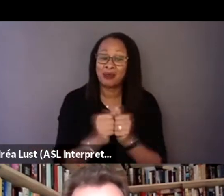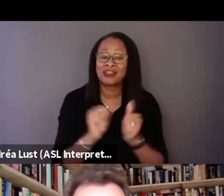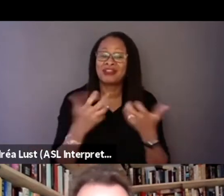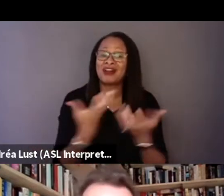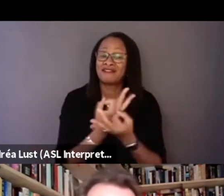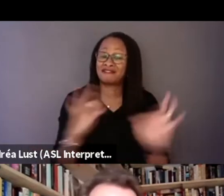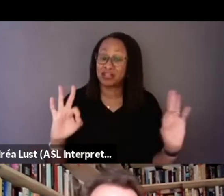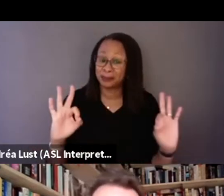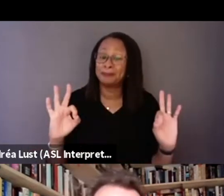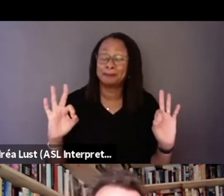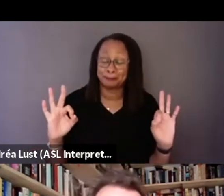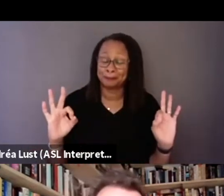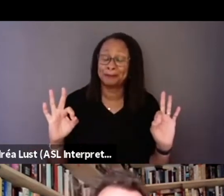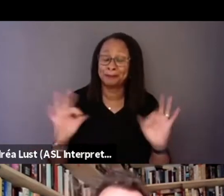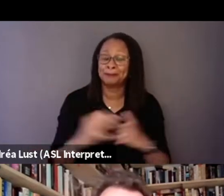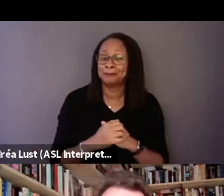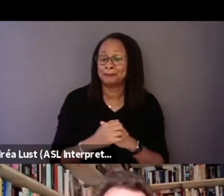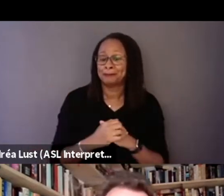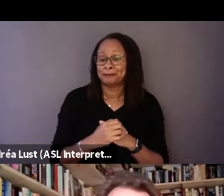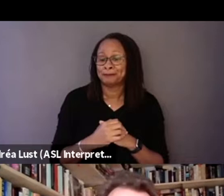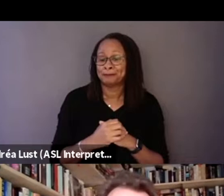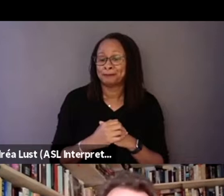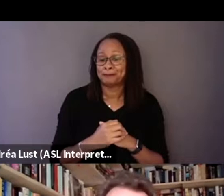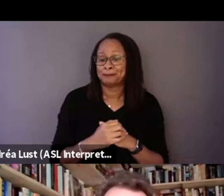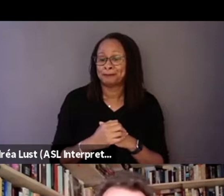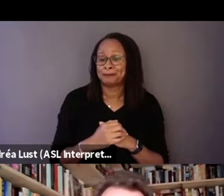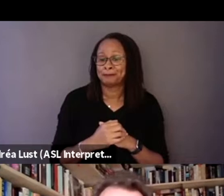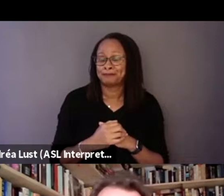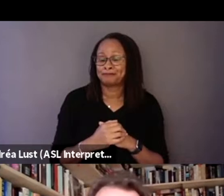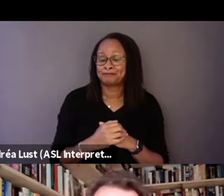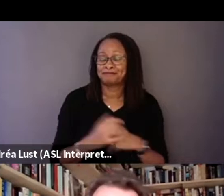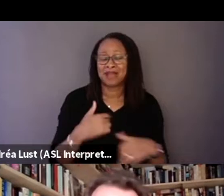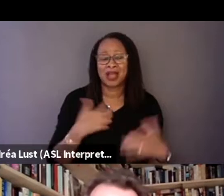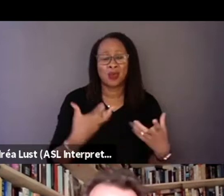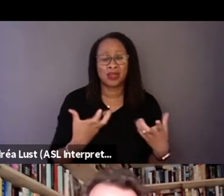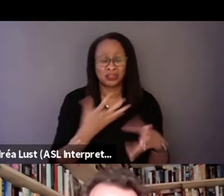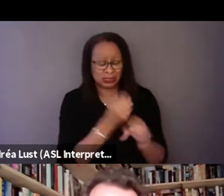And, you know, I just wanted to get Ady's story out there.